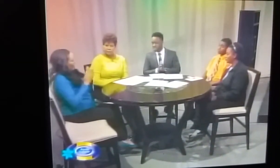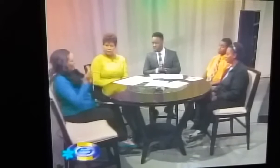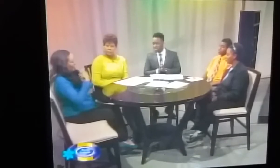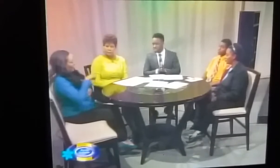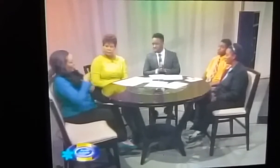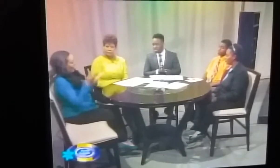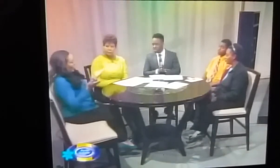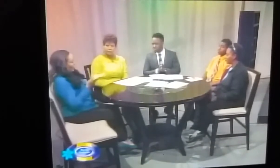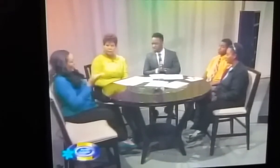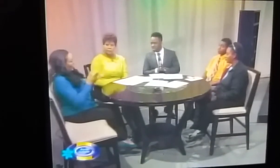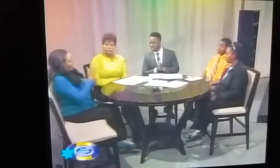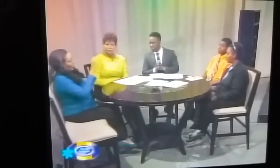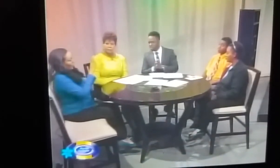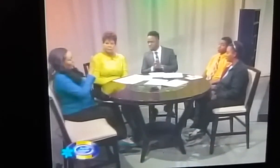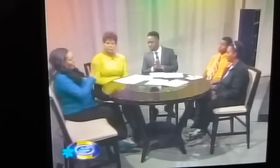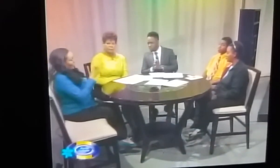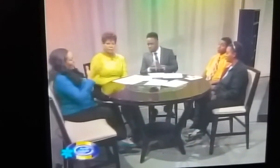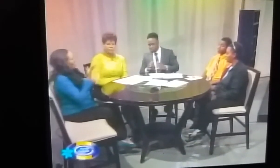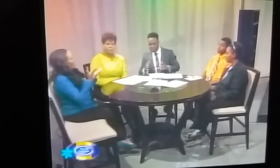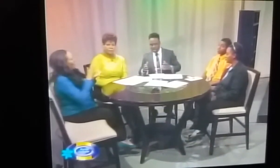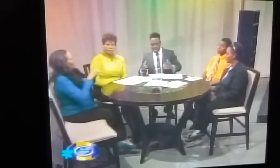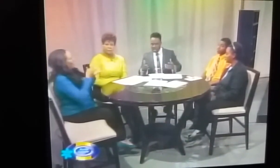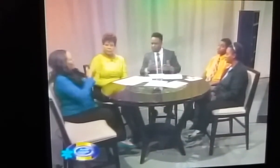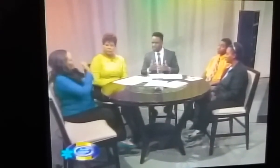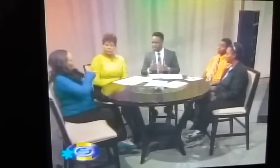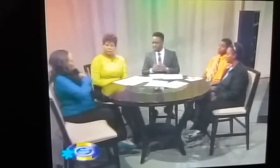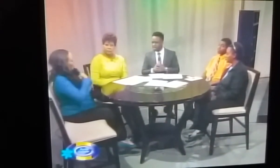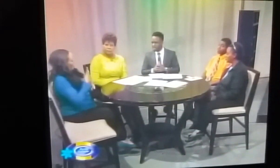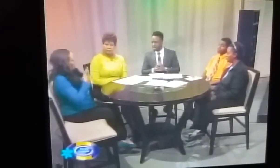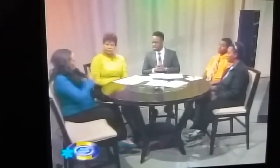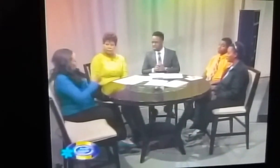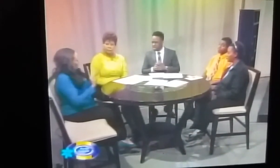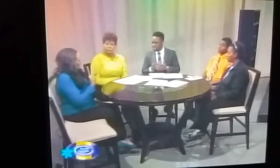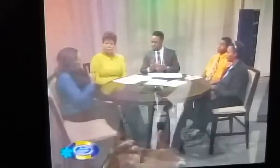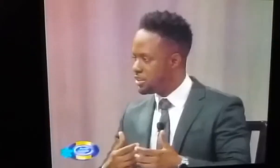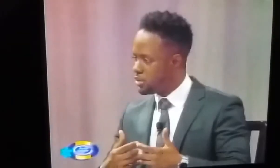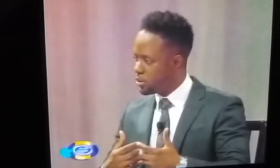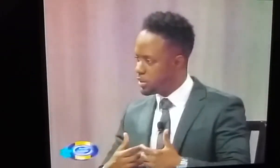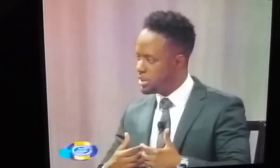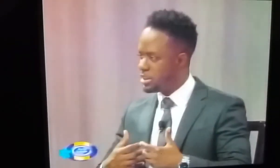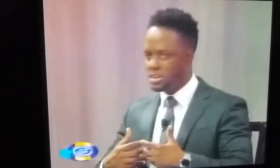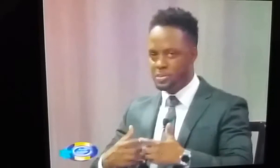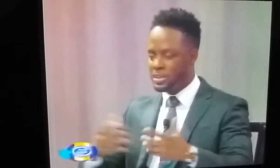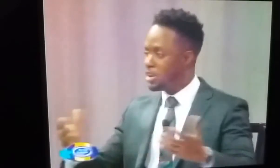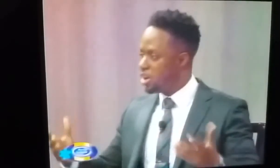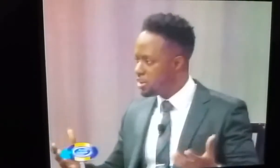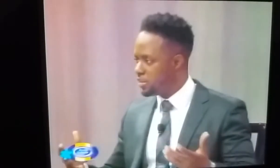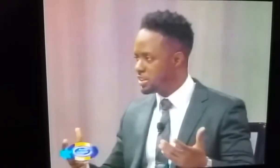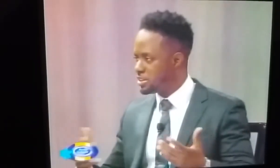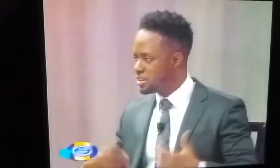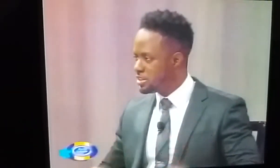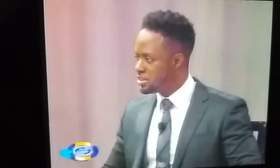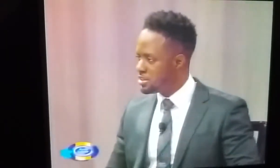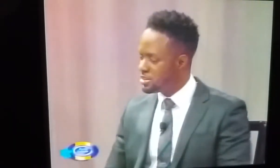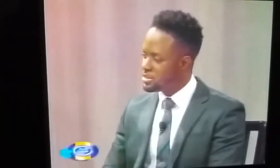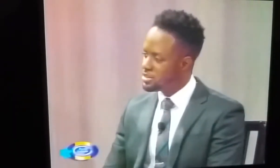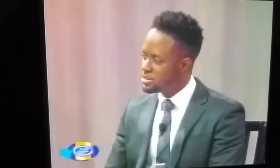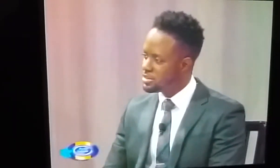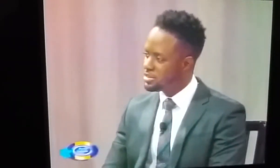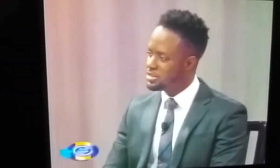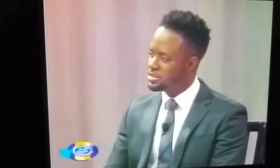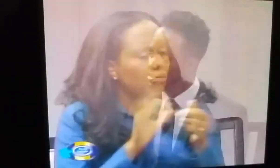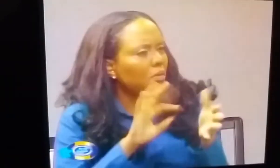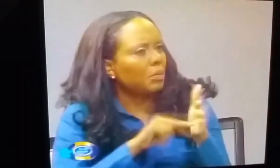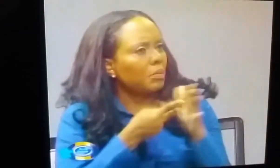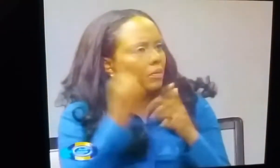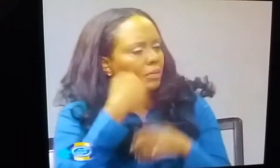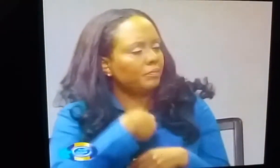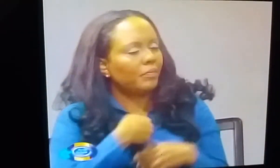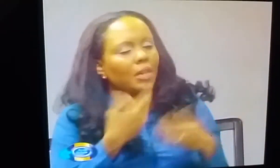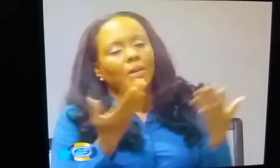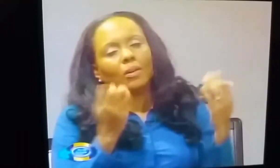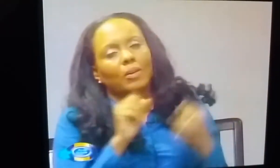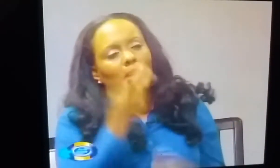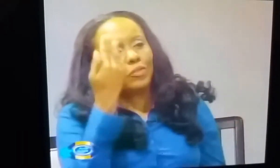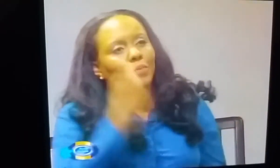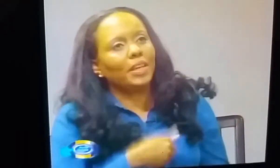on CBC what does it mean for you helping the death - you know really speak to all of us okay for me